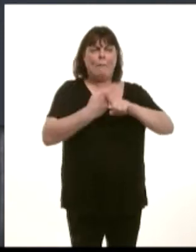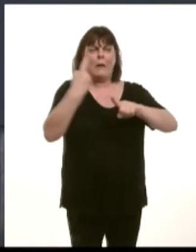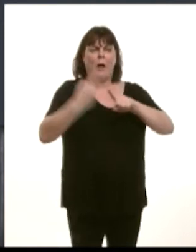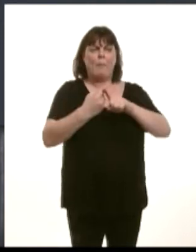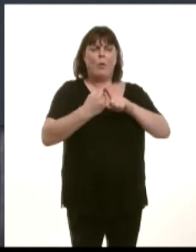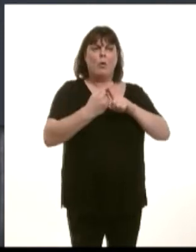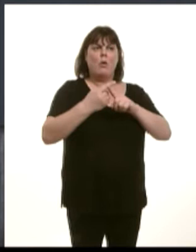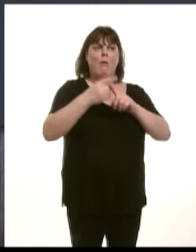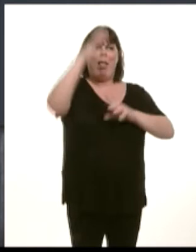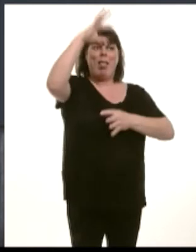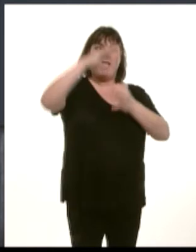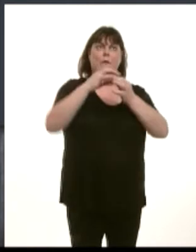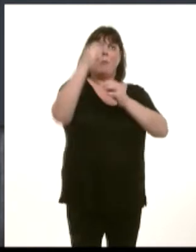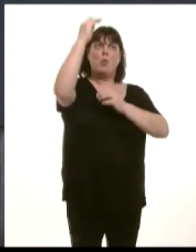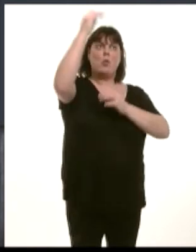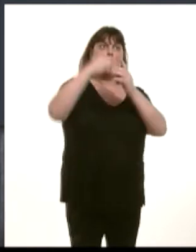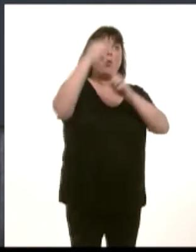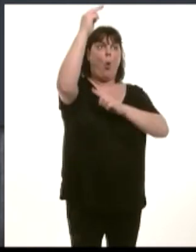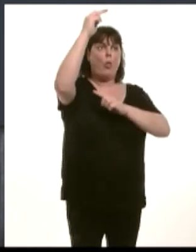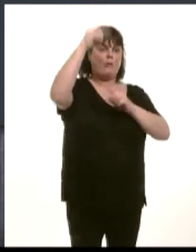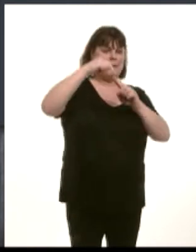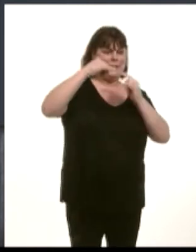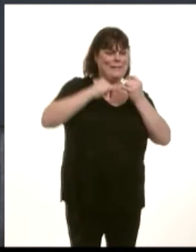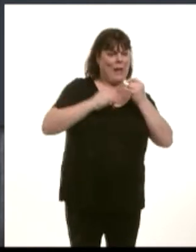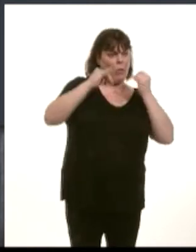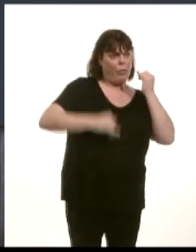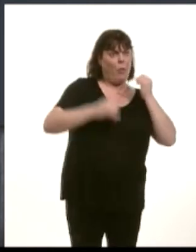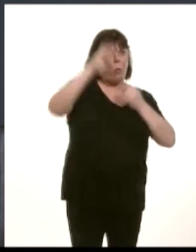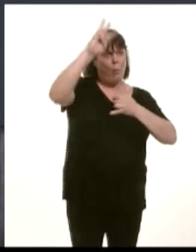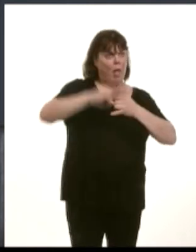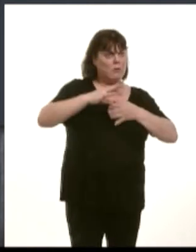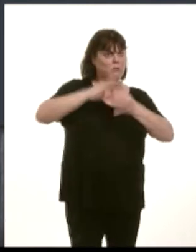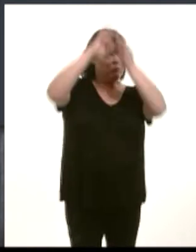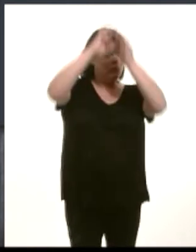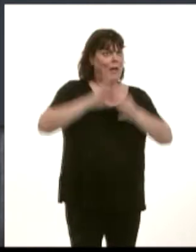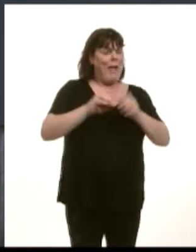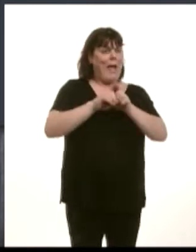links, and, in fact, links between the west and south-east of Wales?